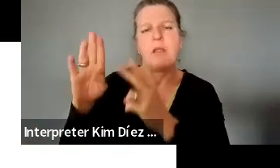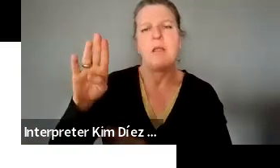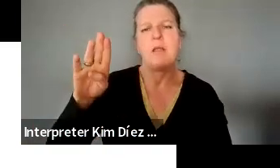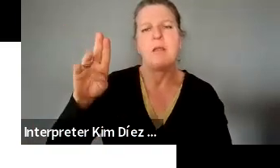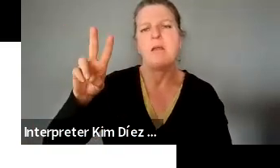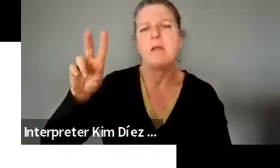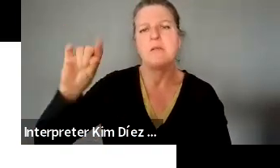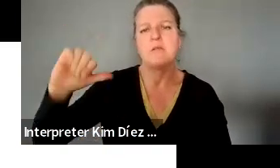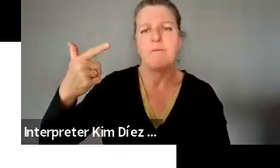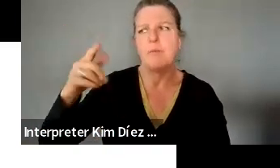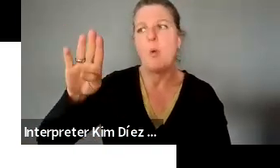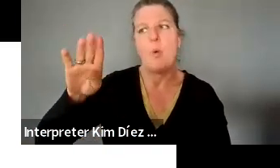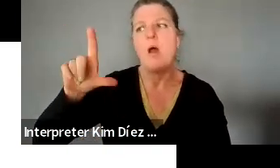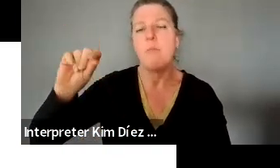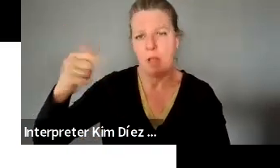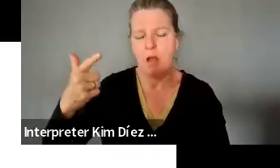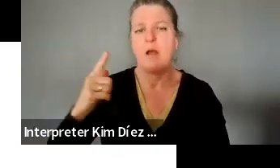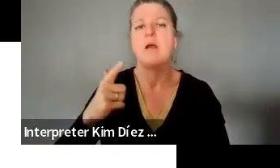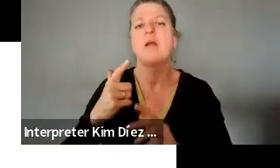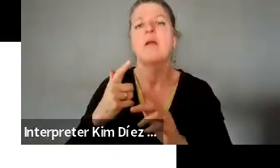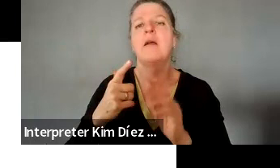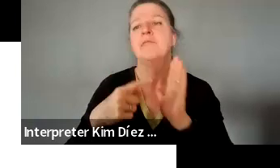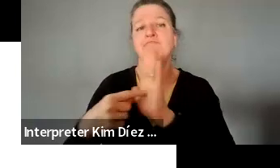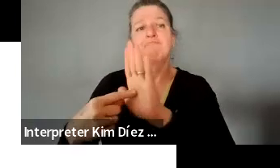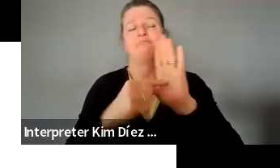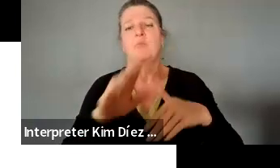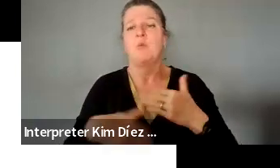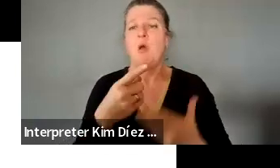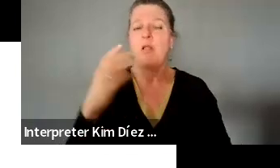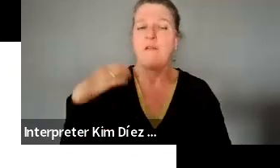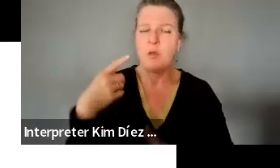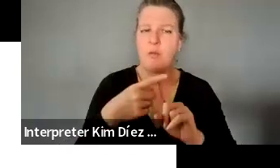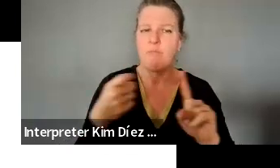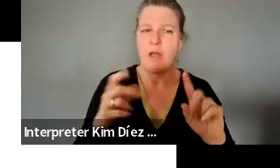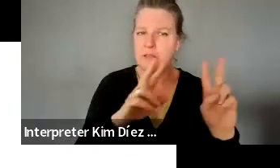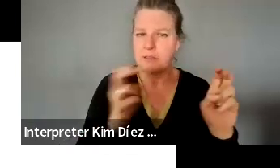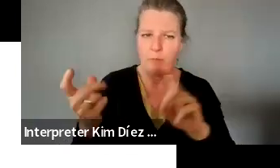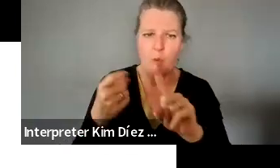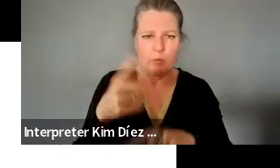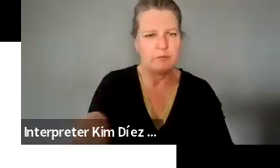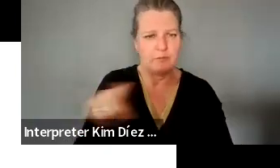featuring all of you coaches, but some quotes from some of you specifically, and I think there's a link on the slide.